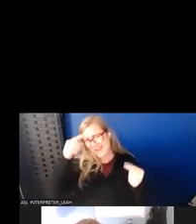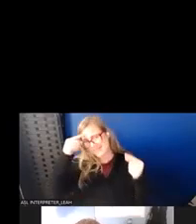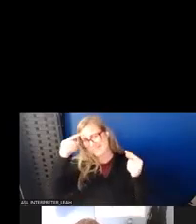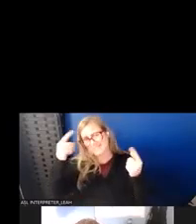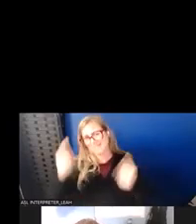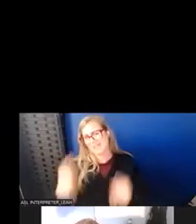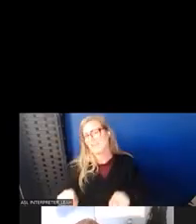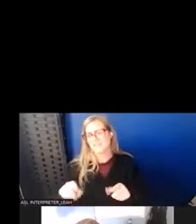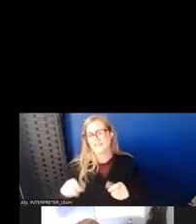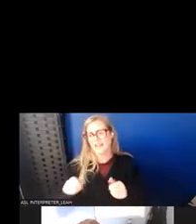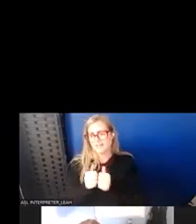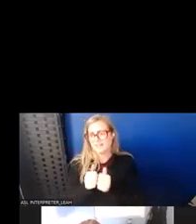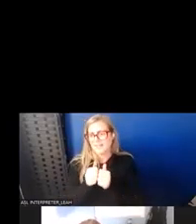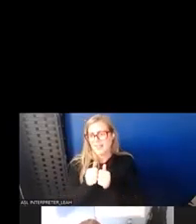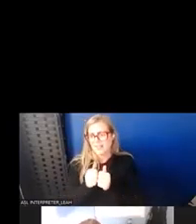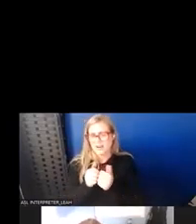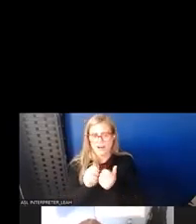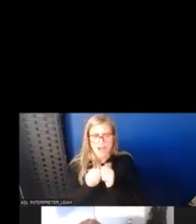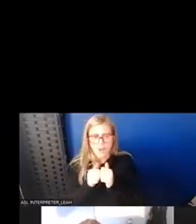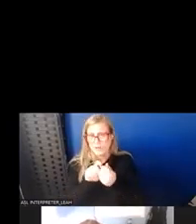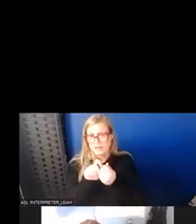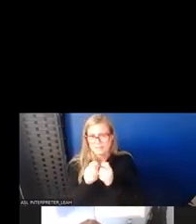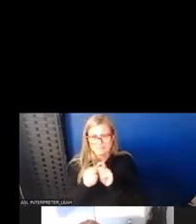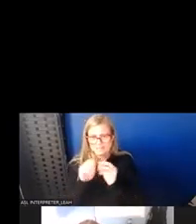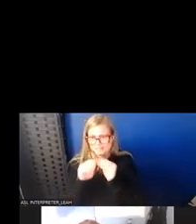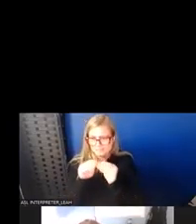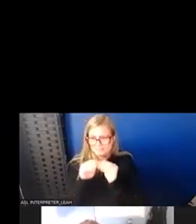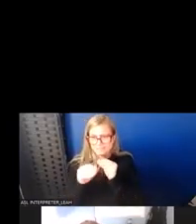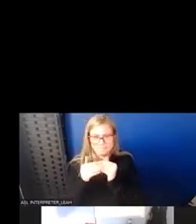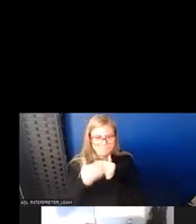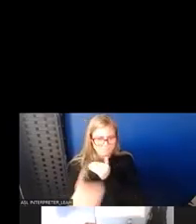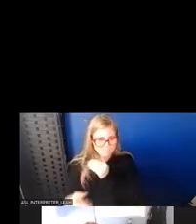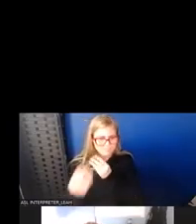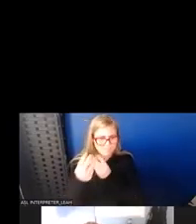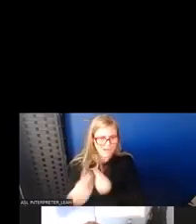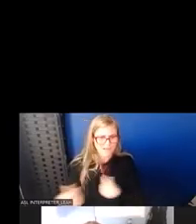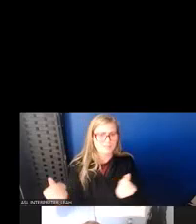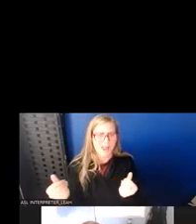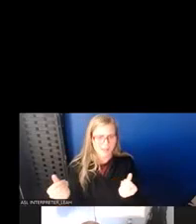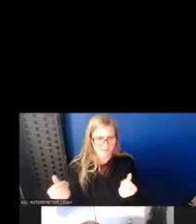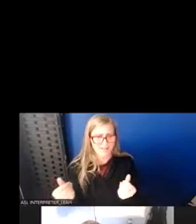So as you may know, Jeni and I work with numerous teams as team